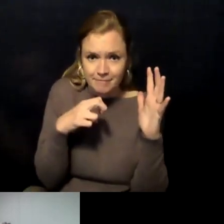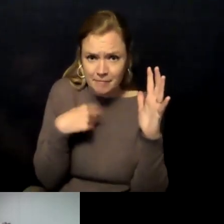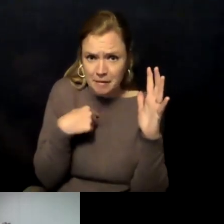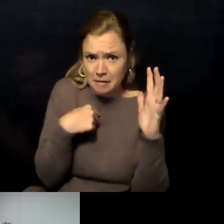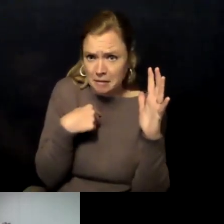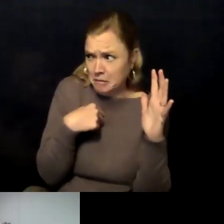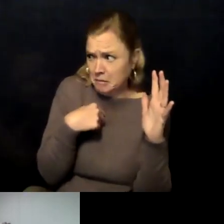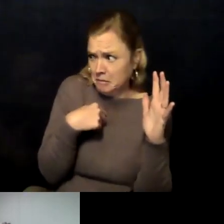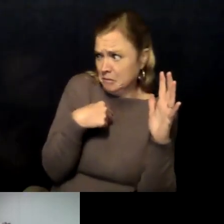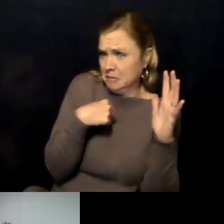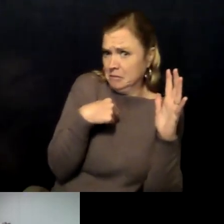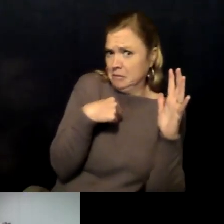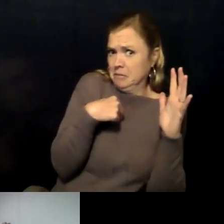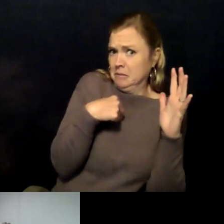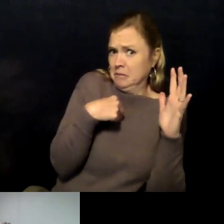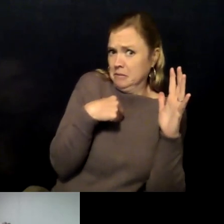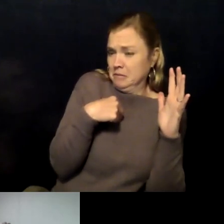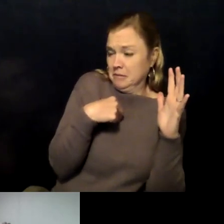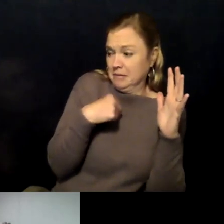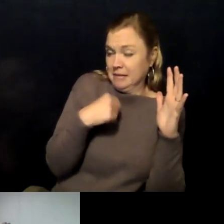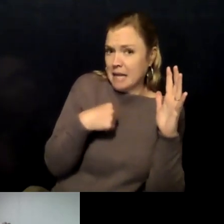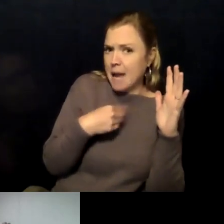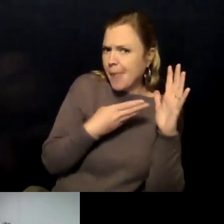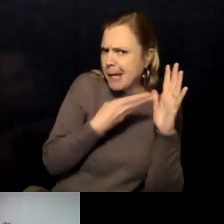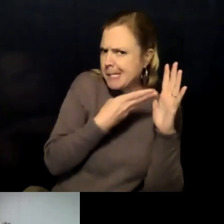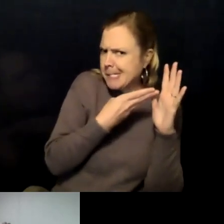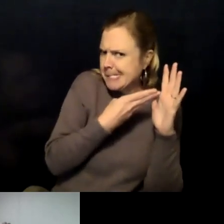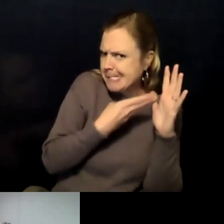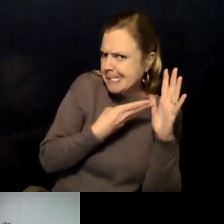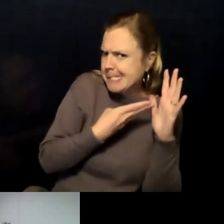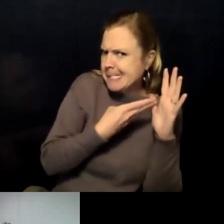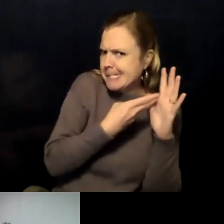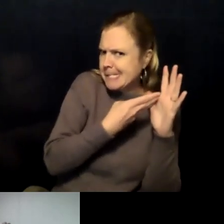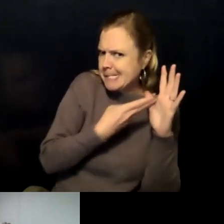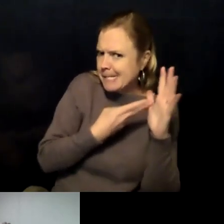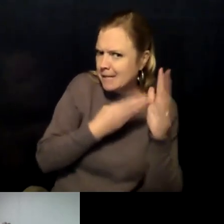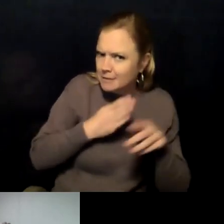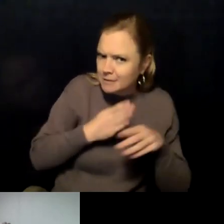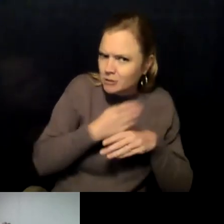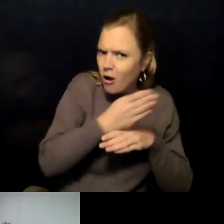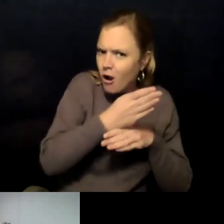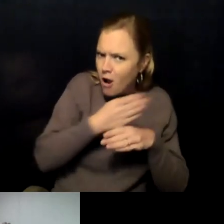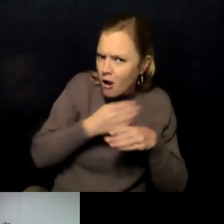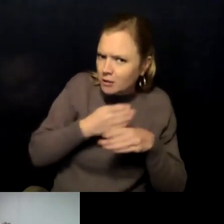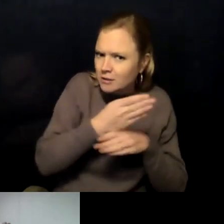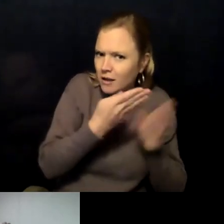just barely using my saw. And she actually- she put her